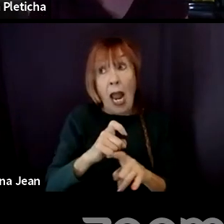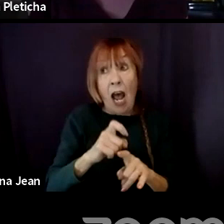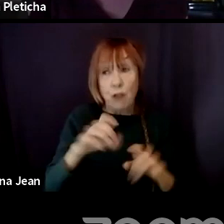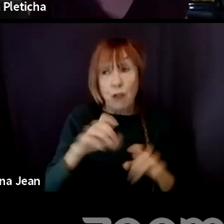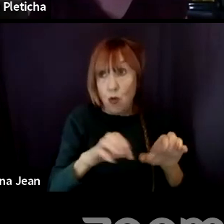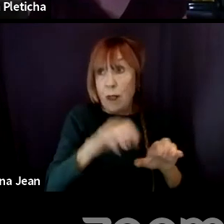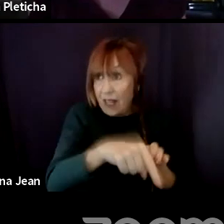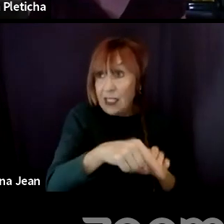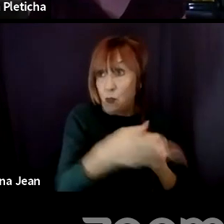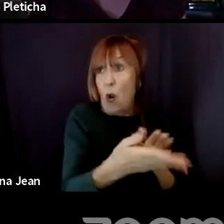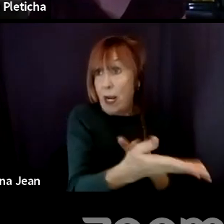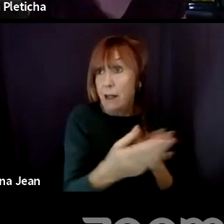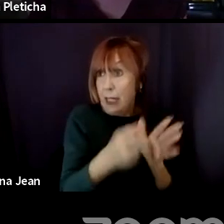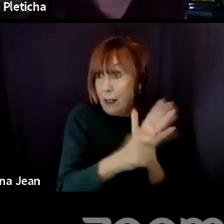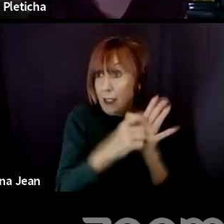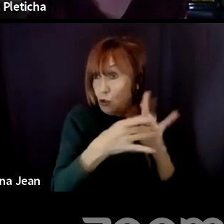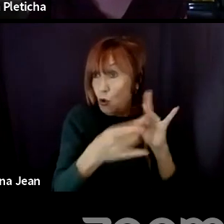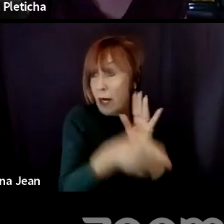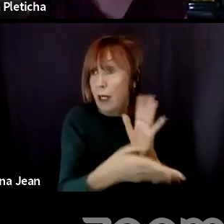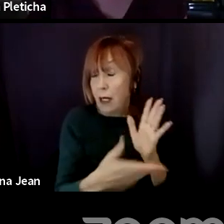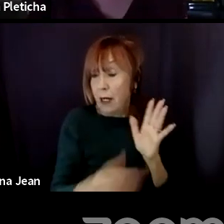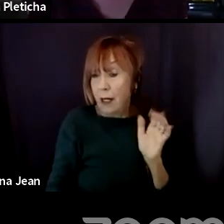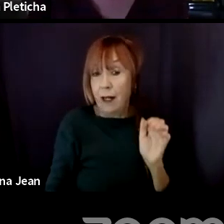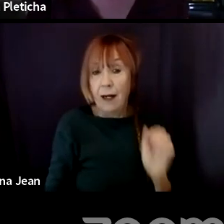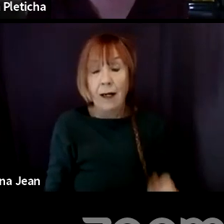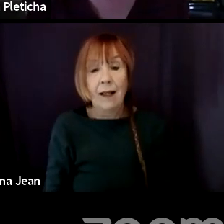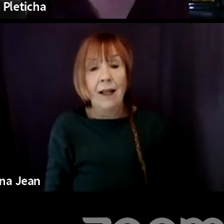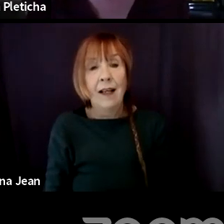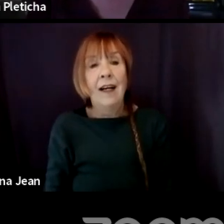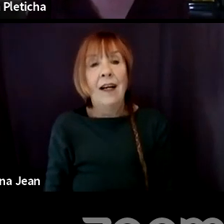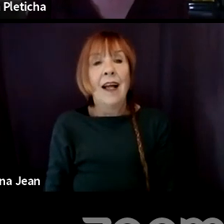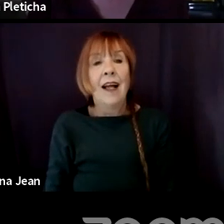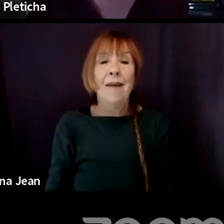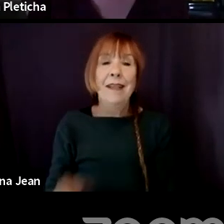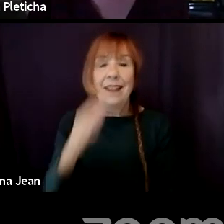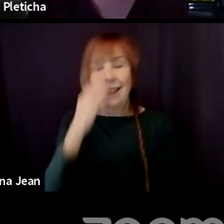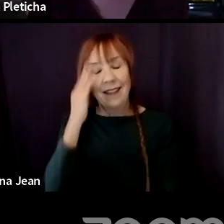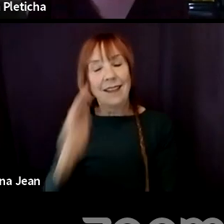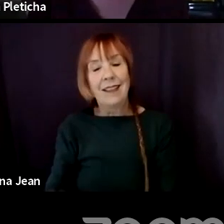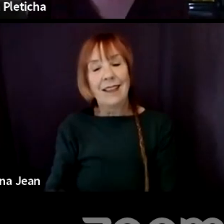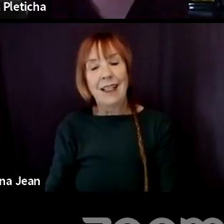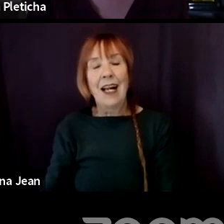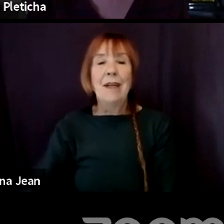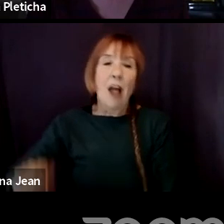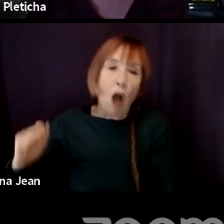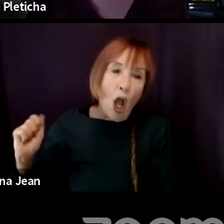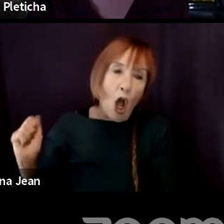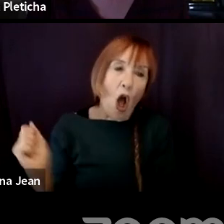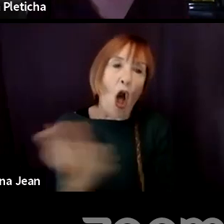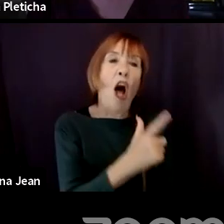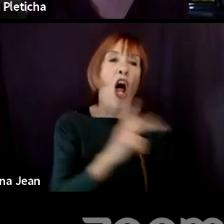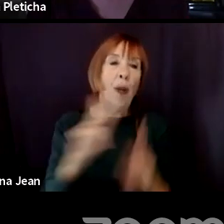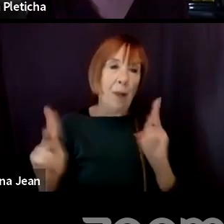it's the entirety of their bread and butter. And usually, like if it's a producer or a studio